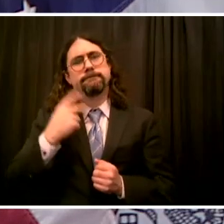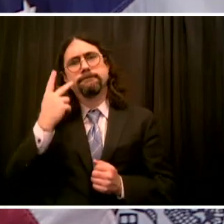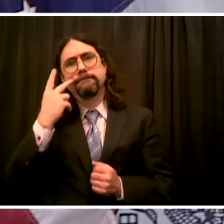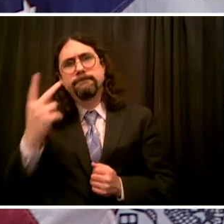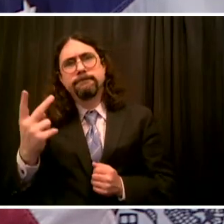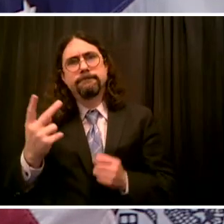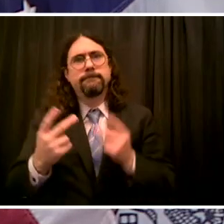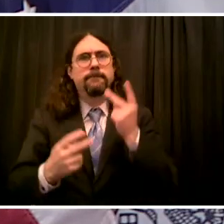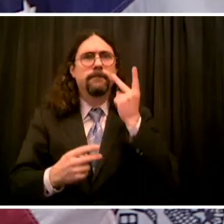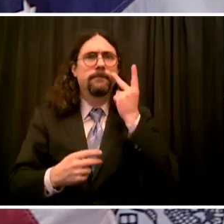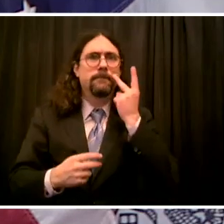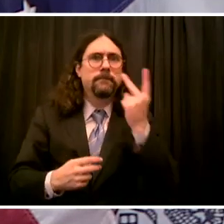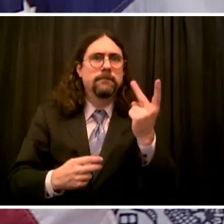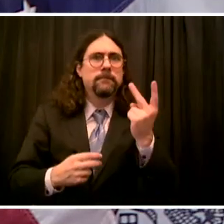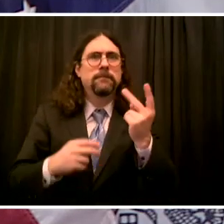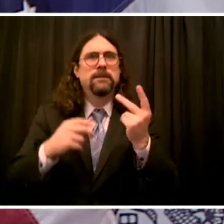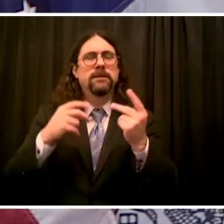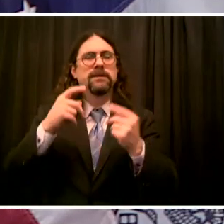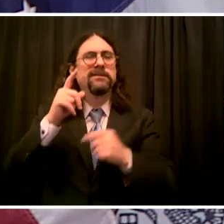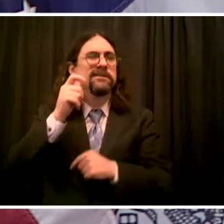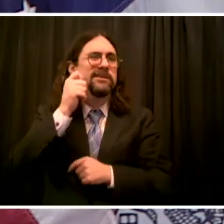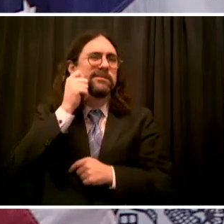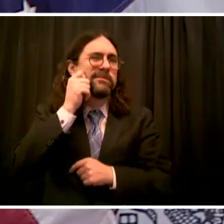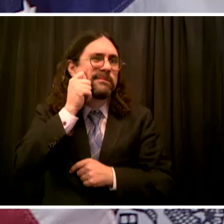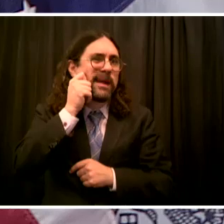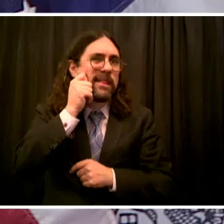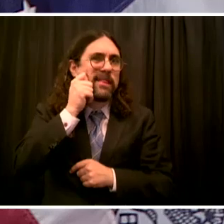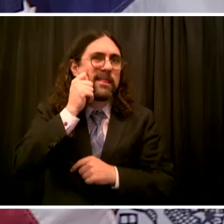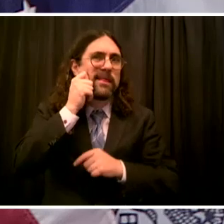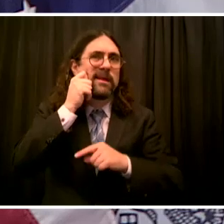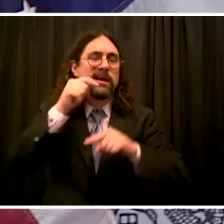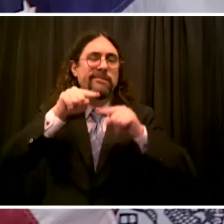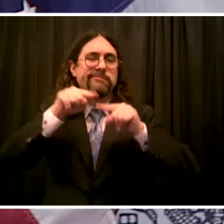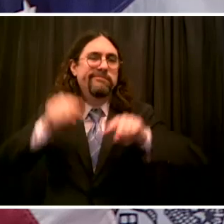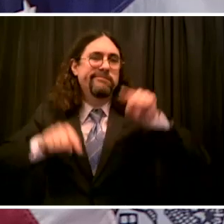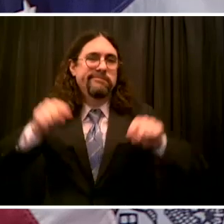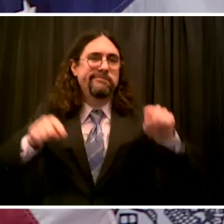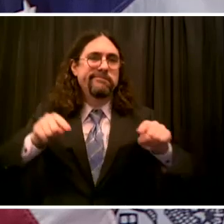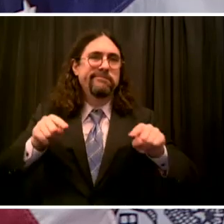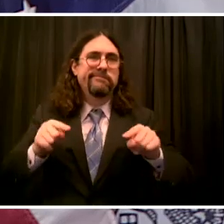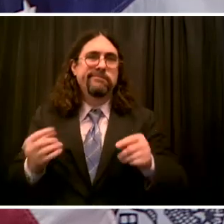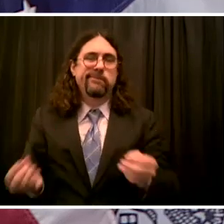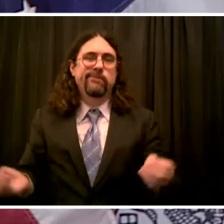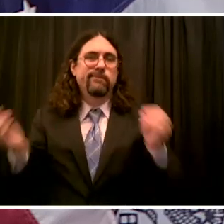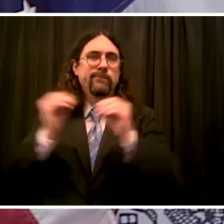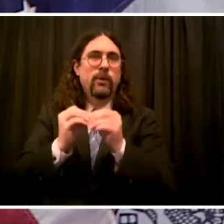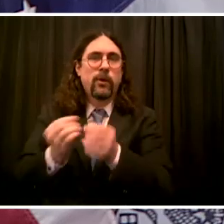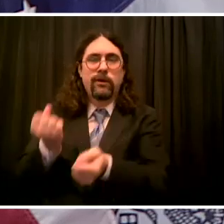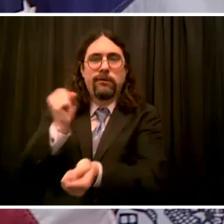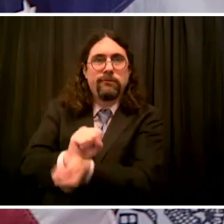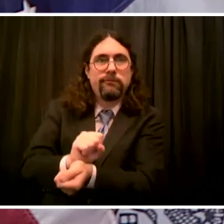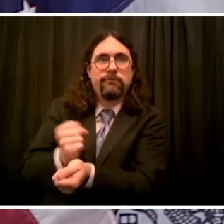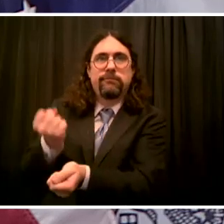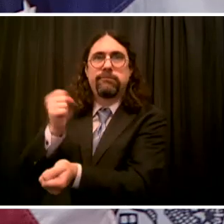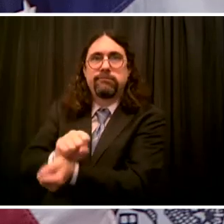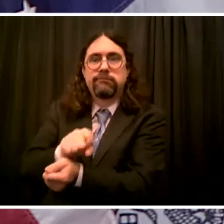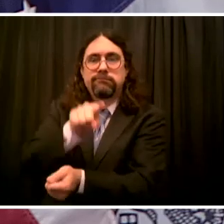THERE HAS BEEN EMERGING PATTERNS WH SATE TEMOE B RACIAL DISPARITIES AND HOW THESE ARRESTS ARE BEING